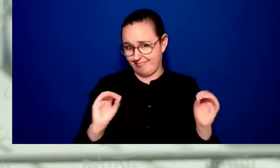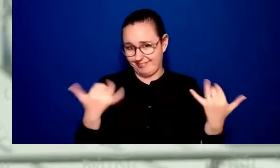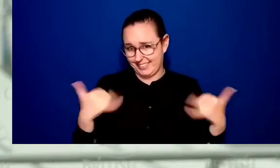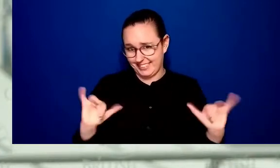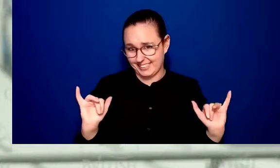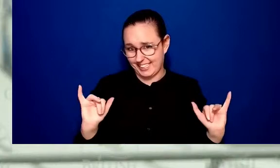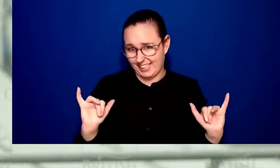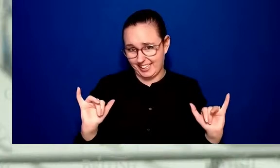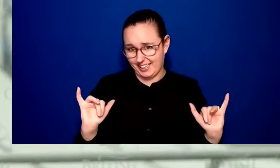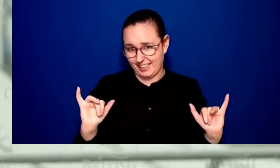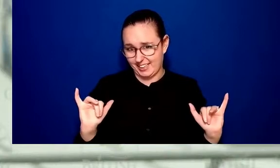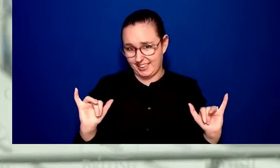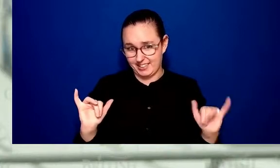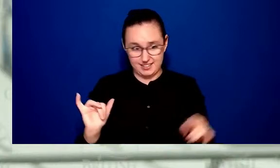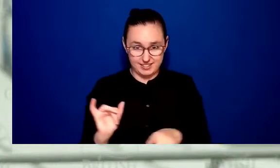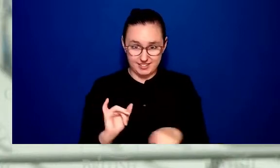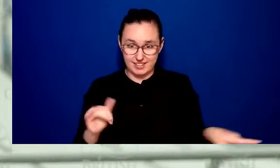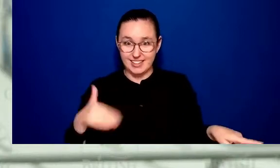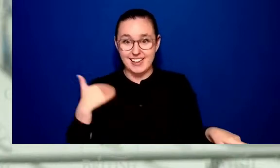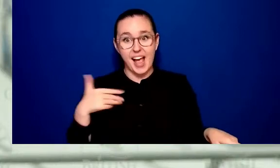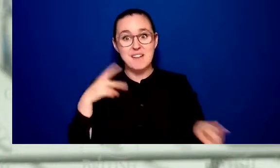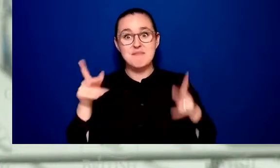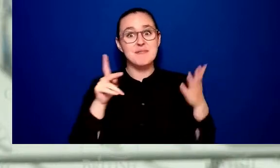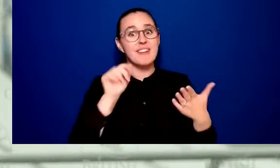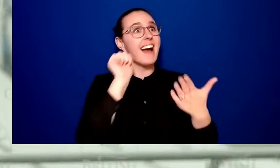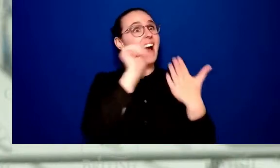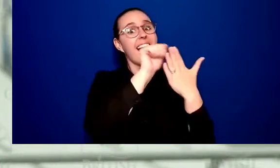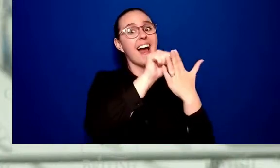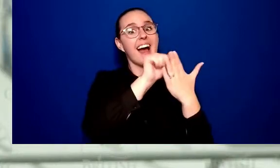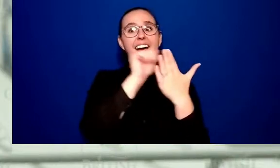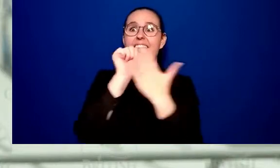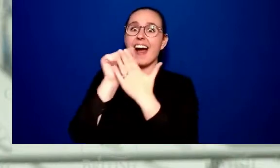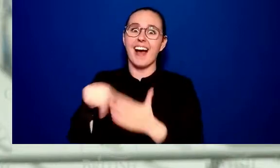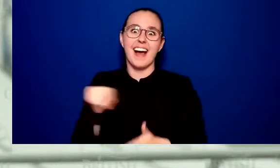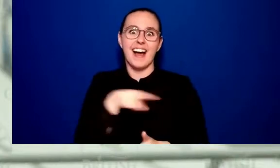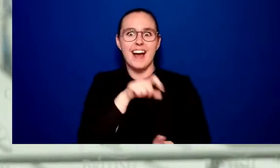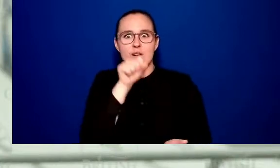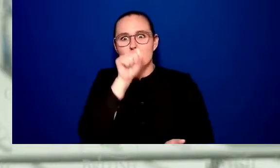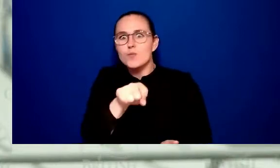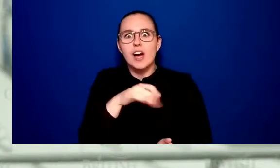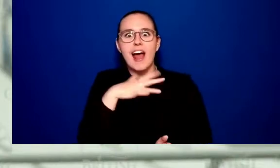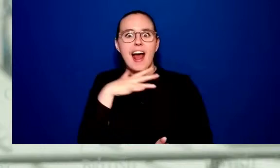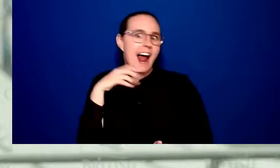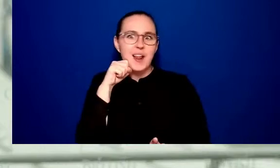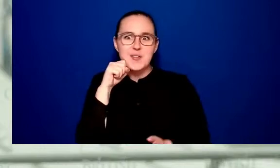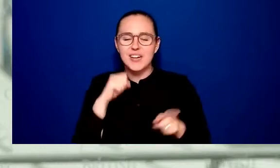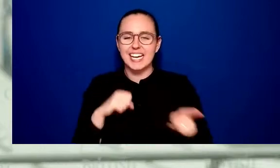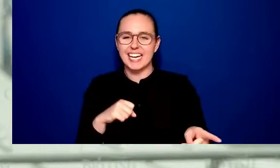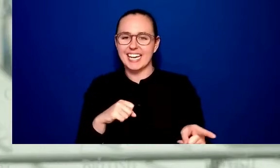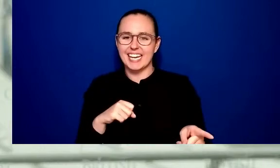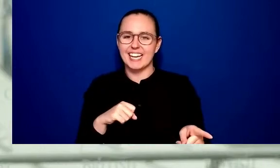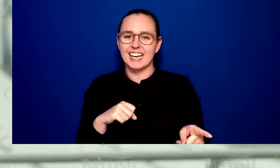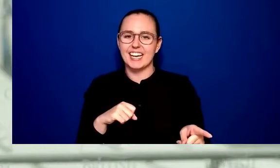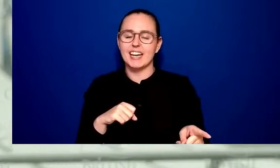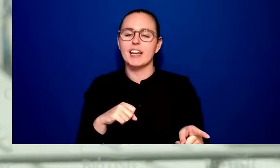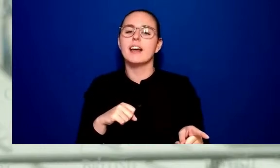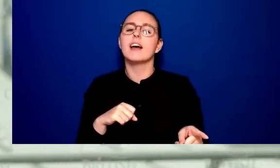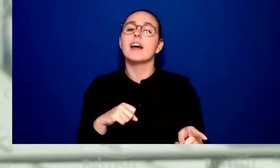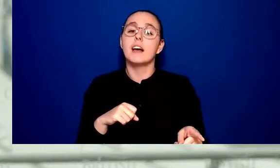trick or treating so this year as well, I think, keep it outside. Keep groups small. Do